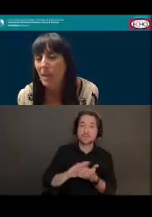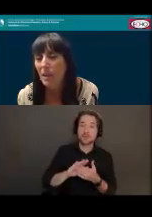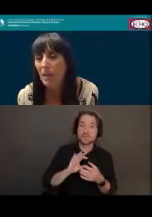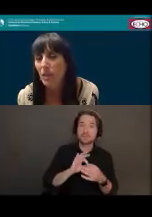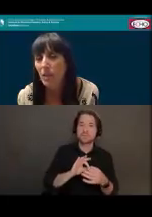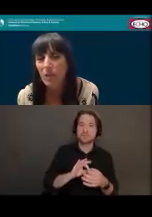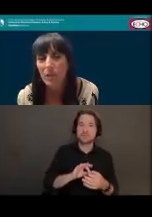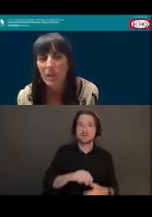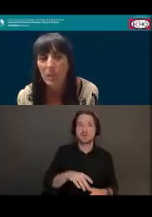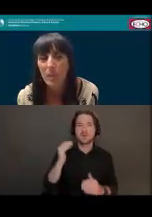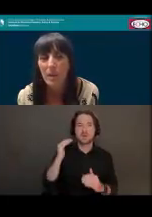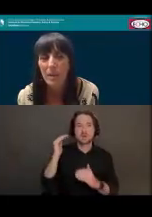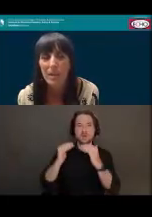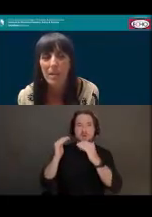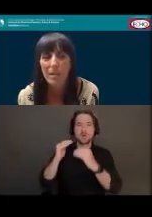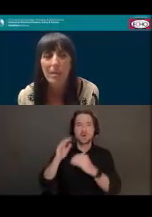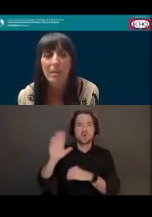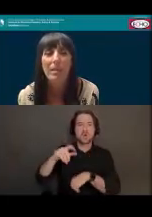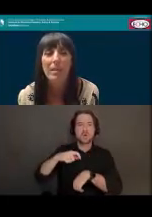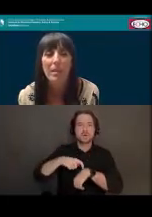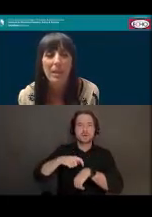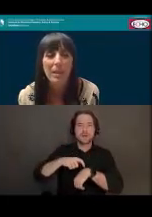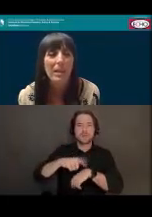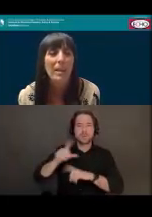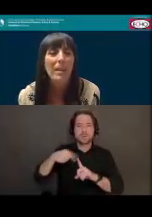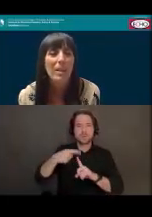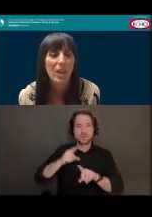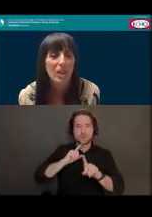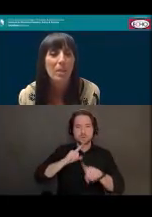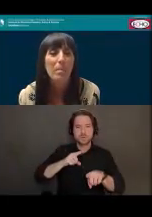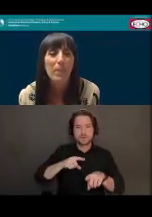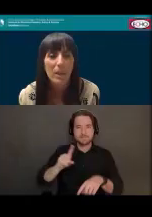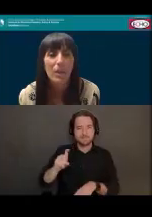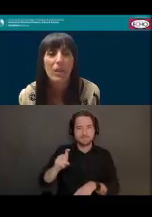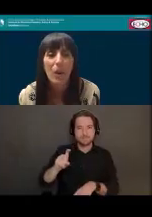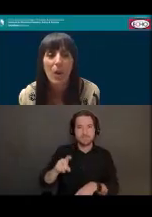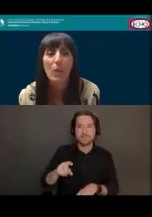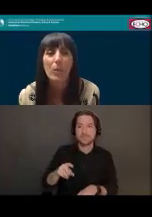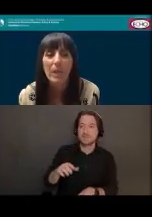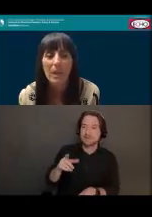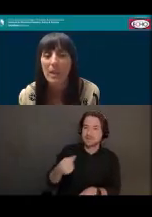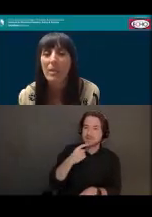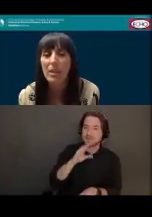adults response, the change in pitch and tone with language?